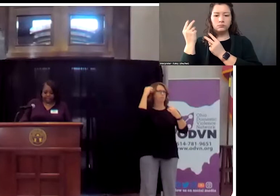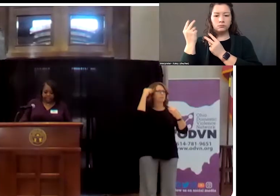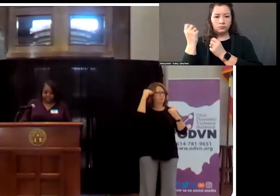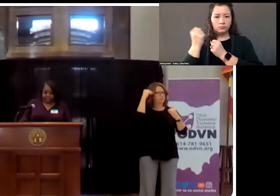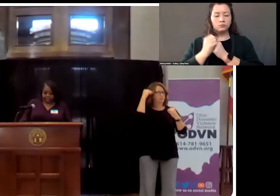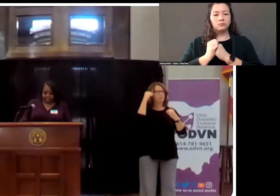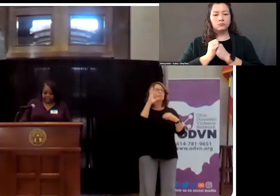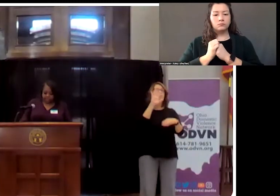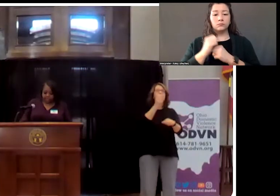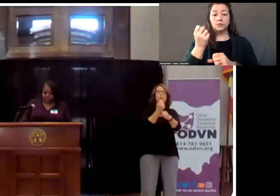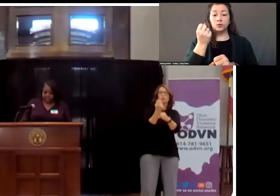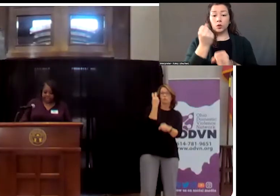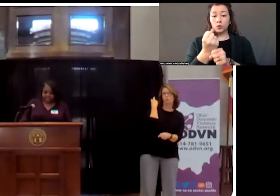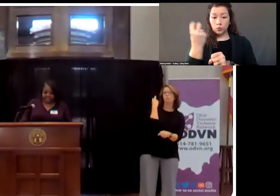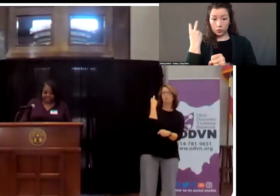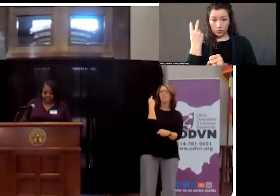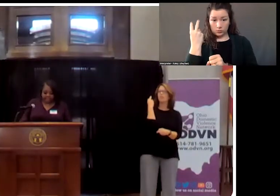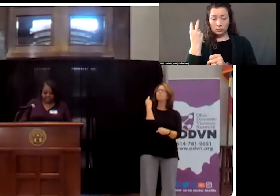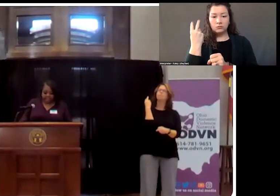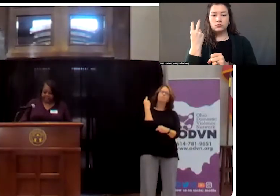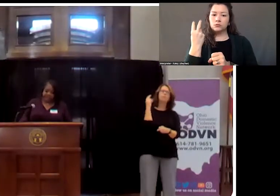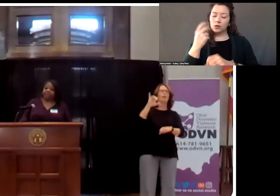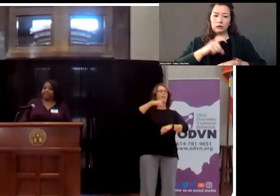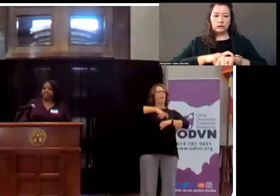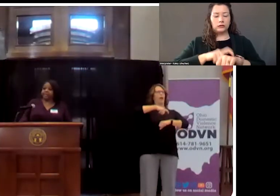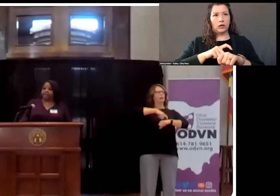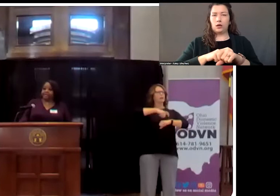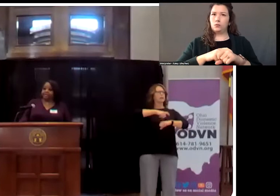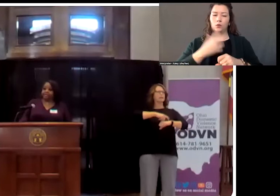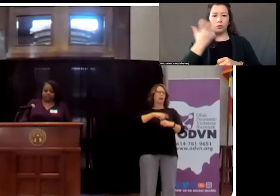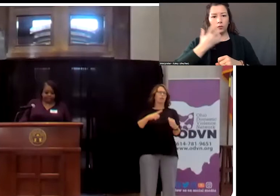Two years ago, we were in a time that we have never experienced before.